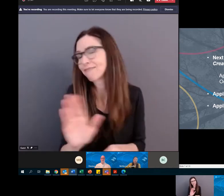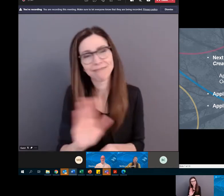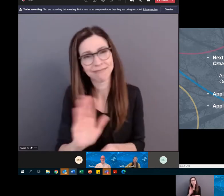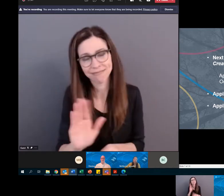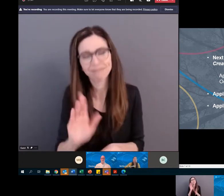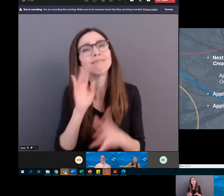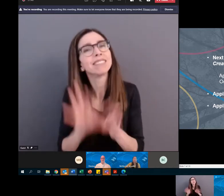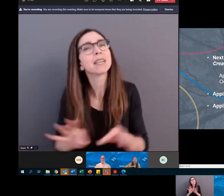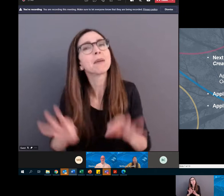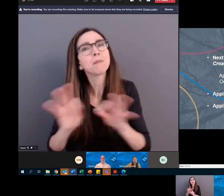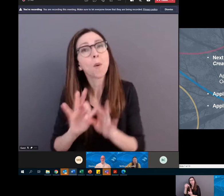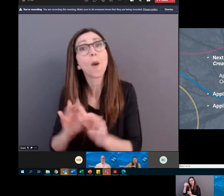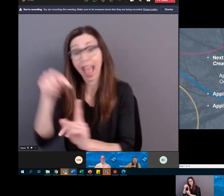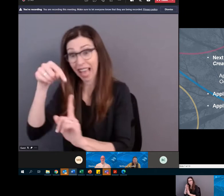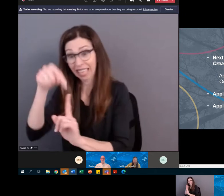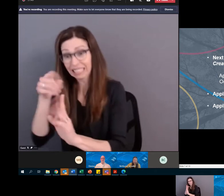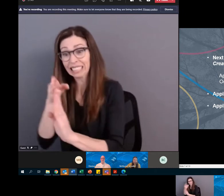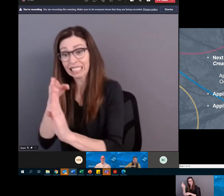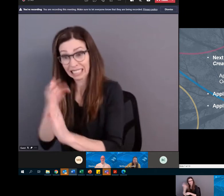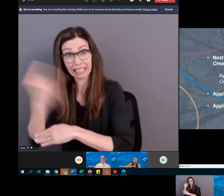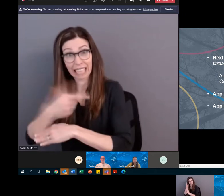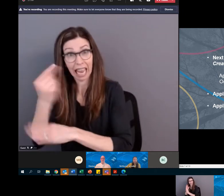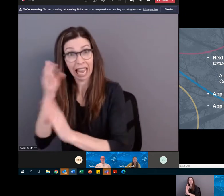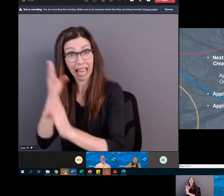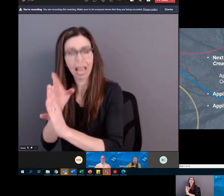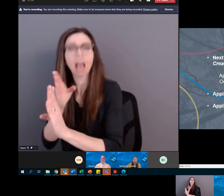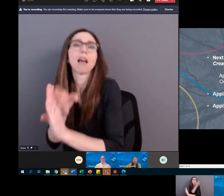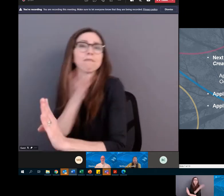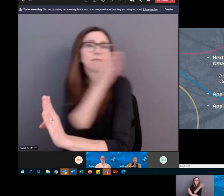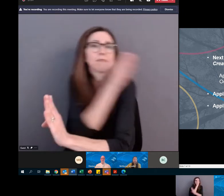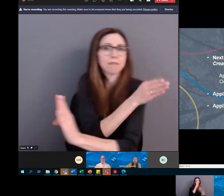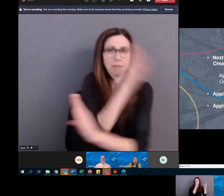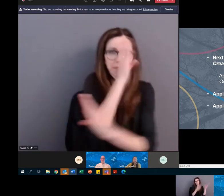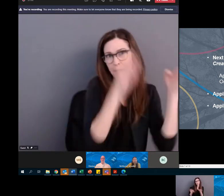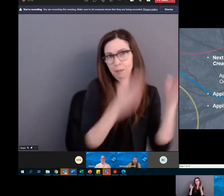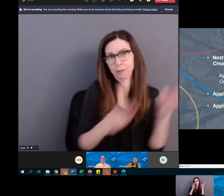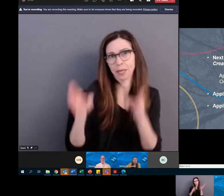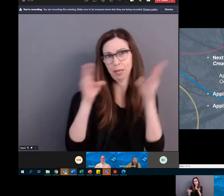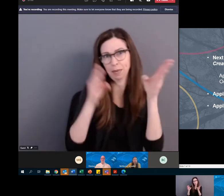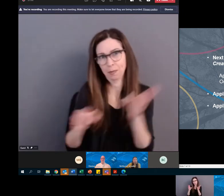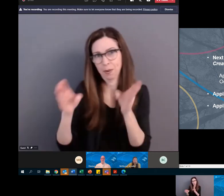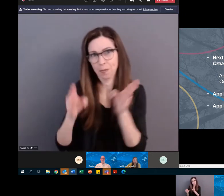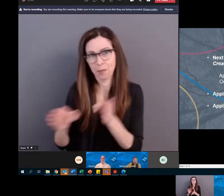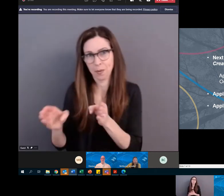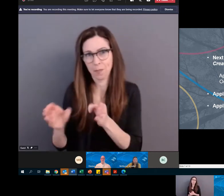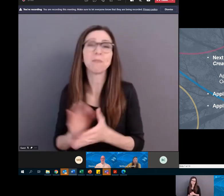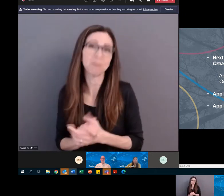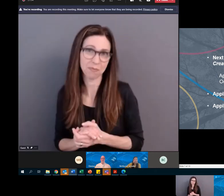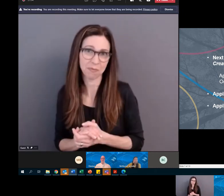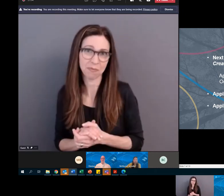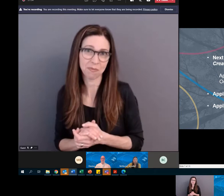make sure that you're presenting a cohesive package. You want to provide relevant background